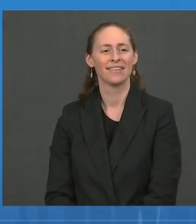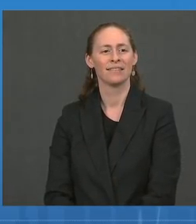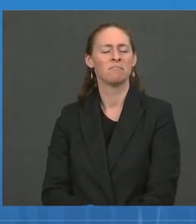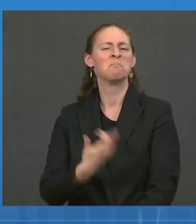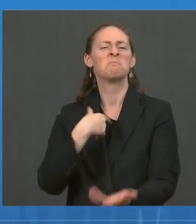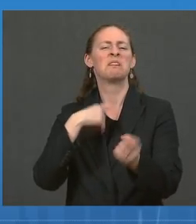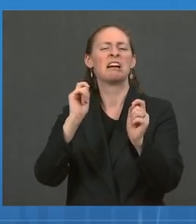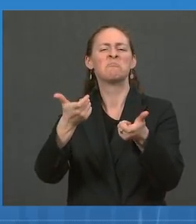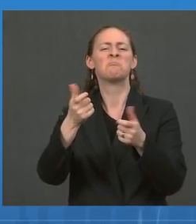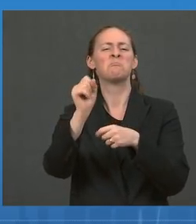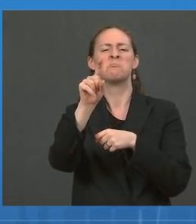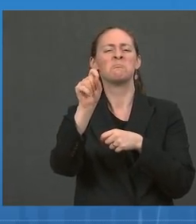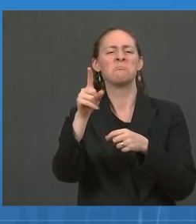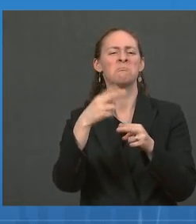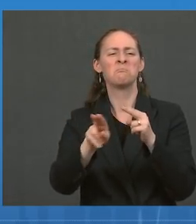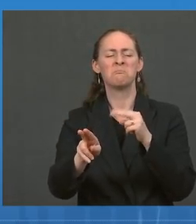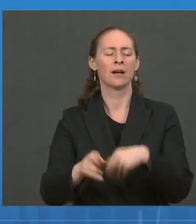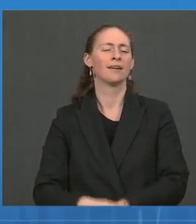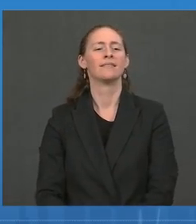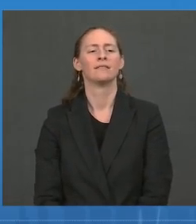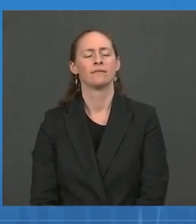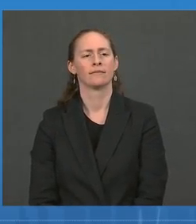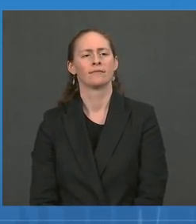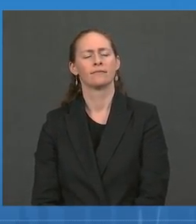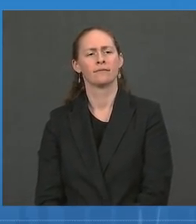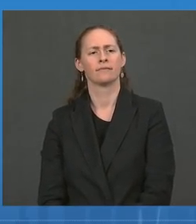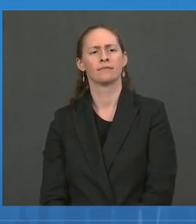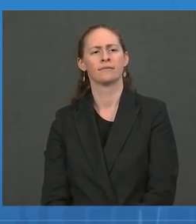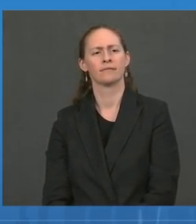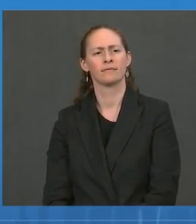I know you're still weighing the effects of people switching their vaccines --